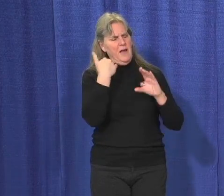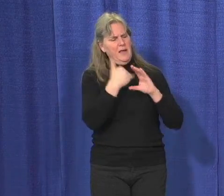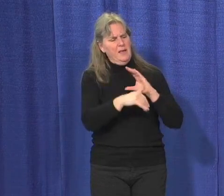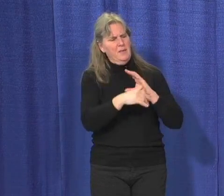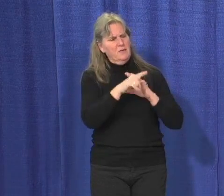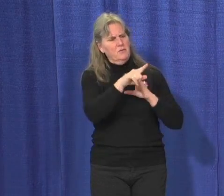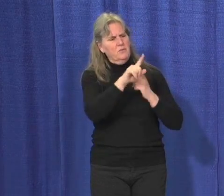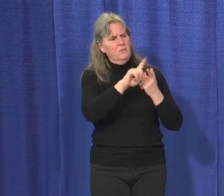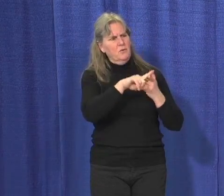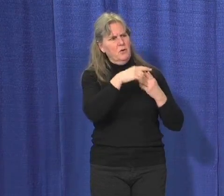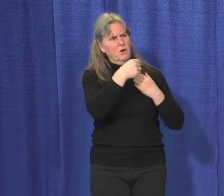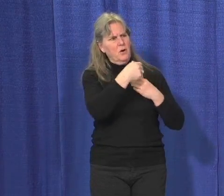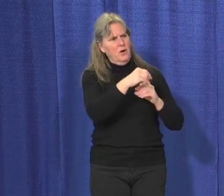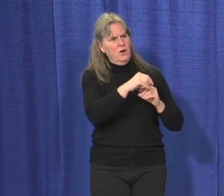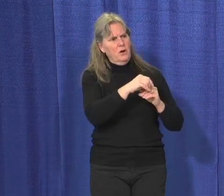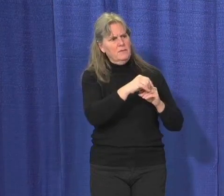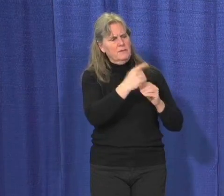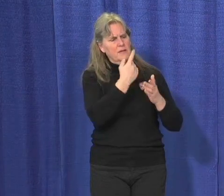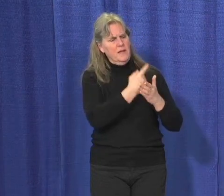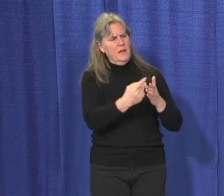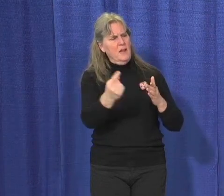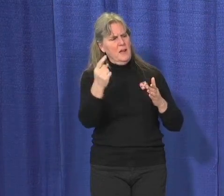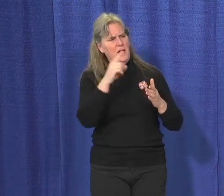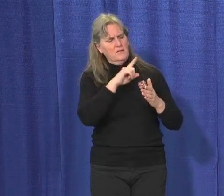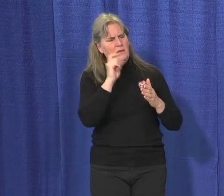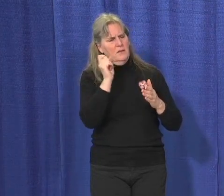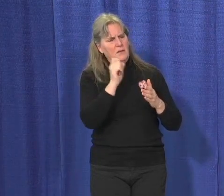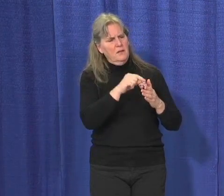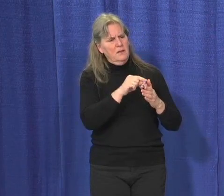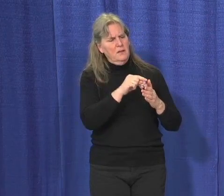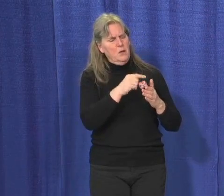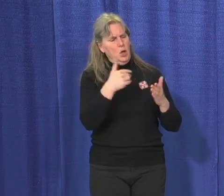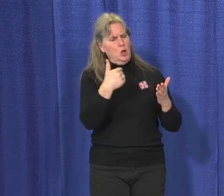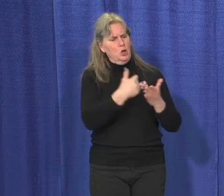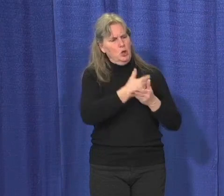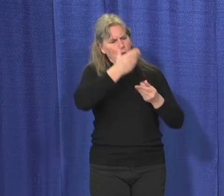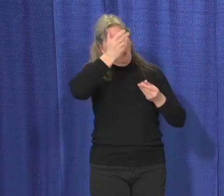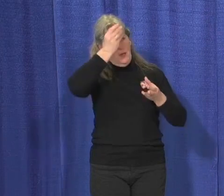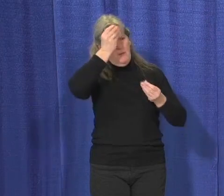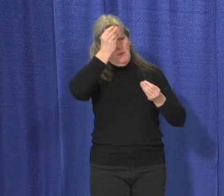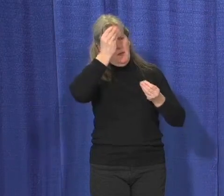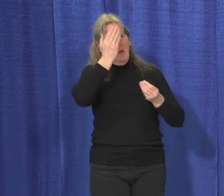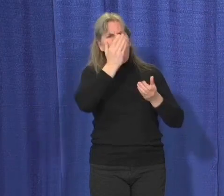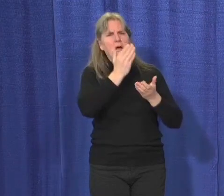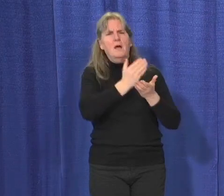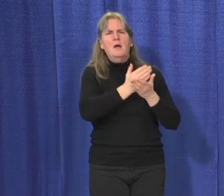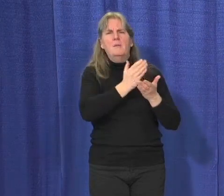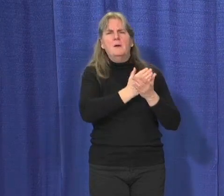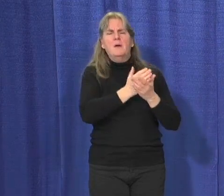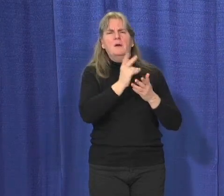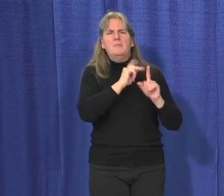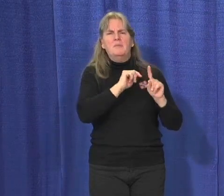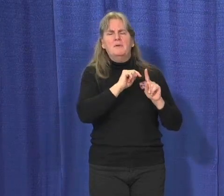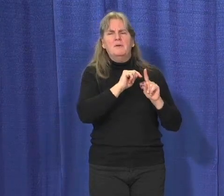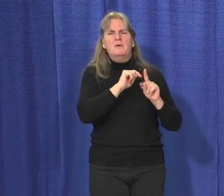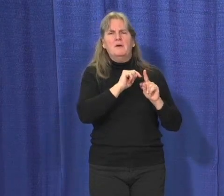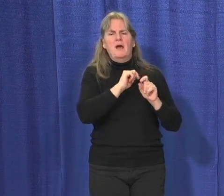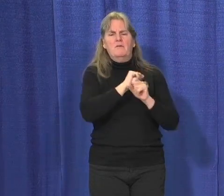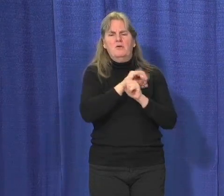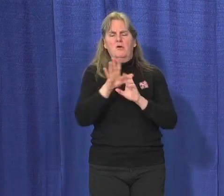Reporter: I.e. motor couple questions to your office regarding new information coming out about those who happen